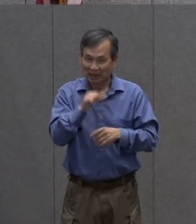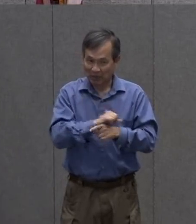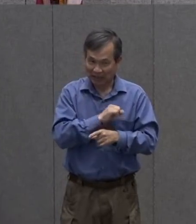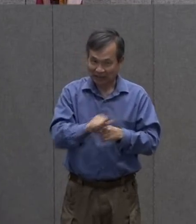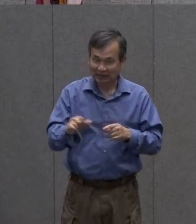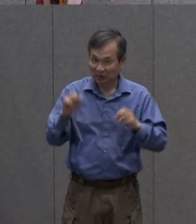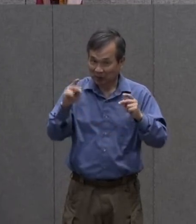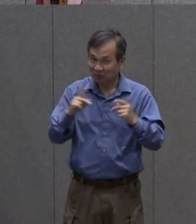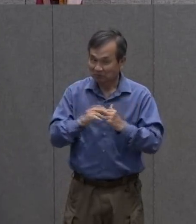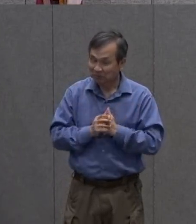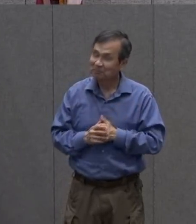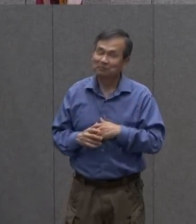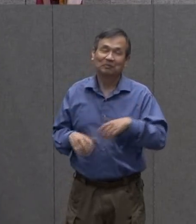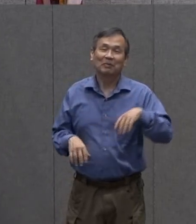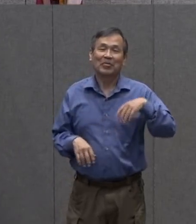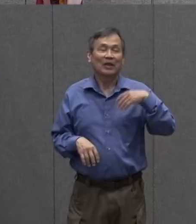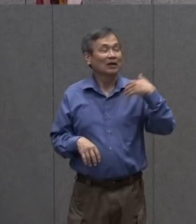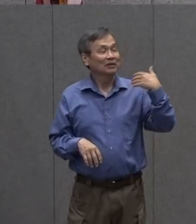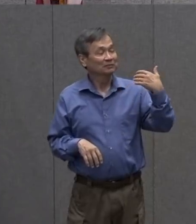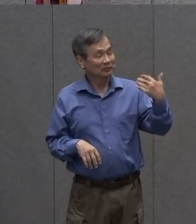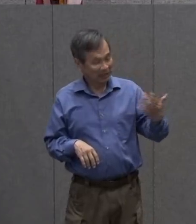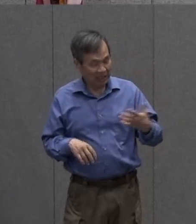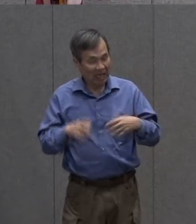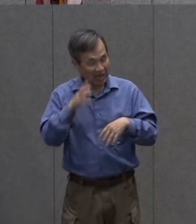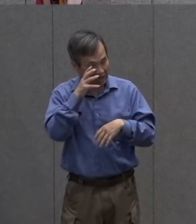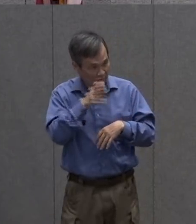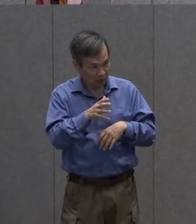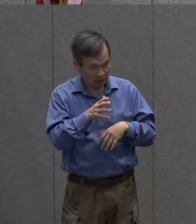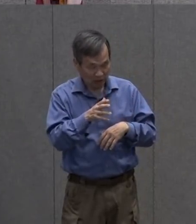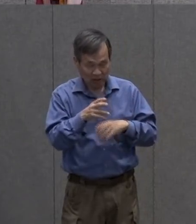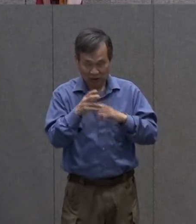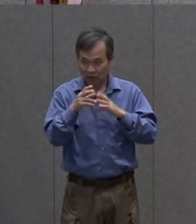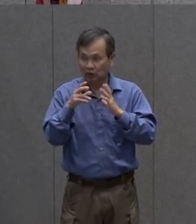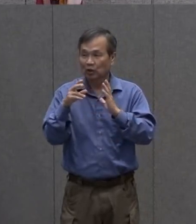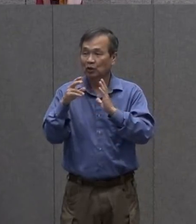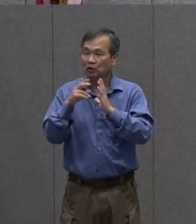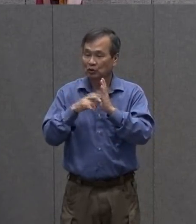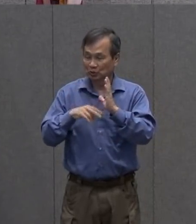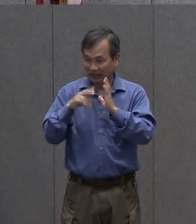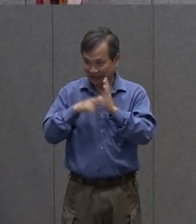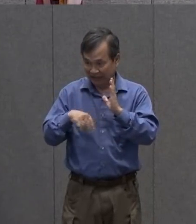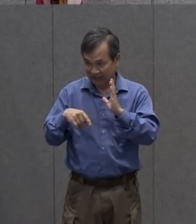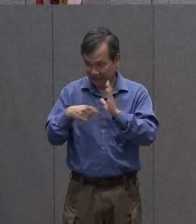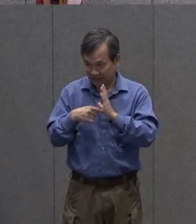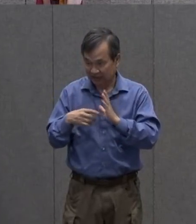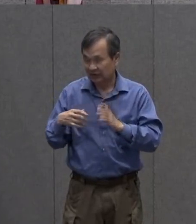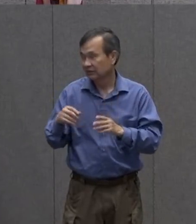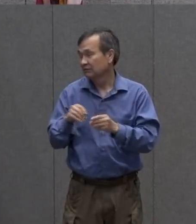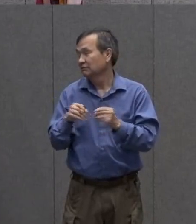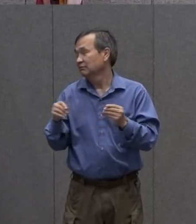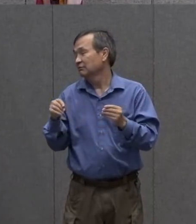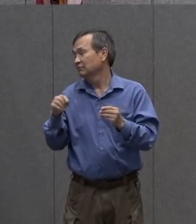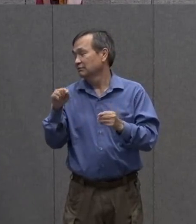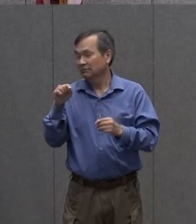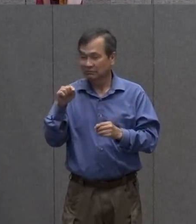All right, so Mrs. Craff, I'm just going to do this. And I'm going to go like this.